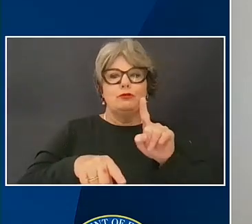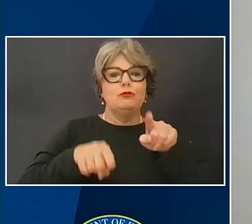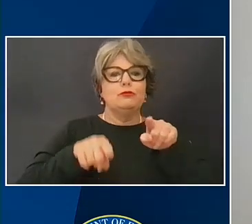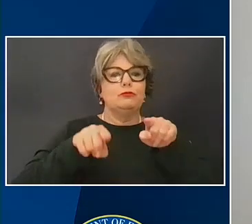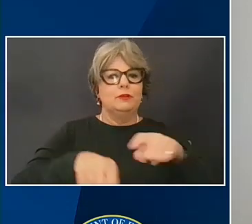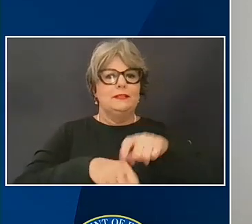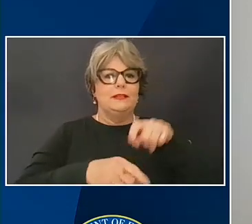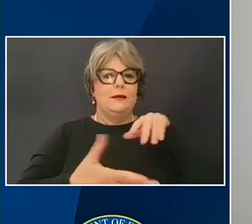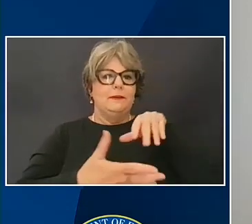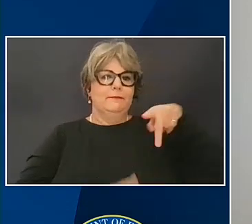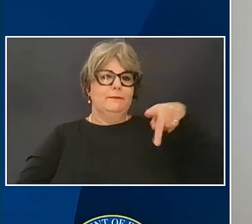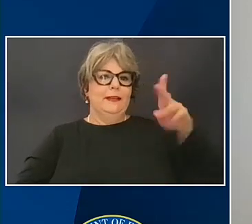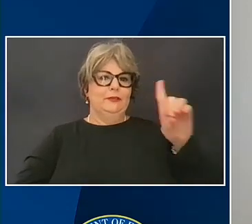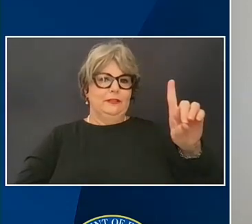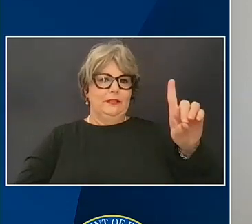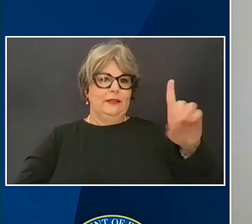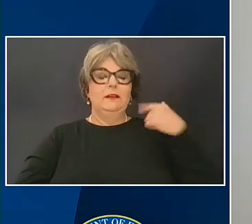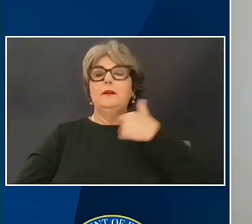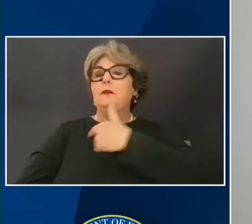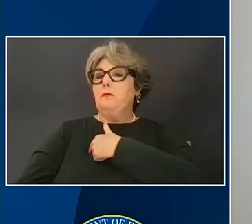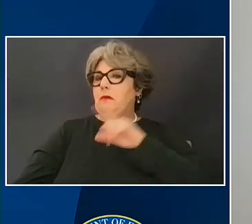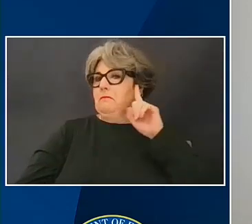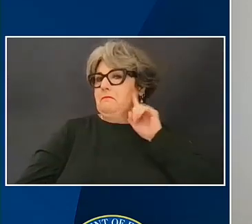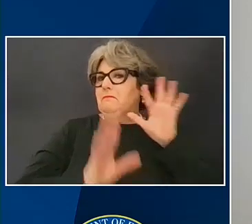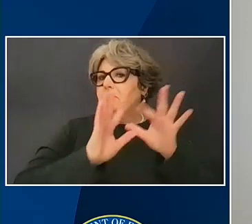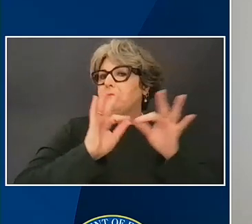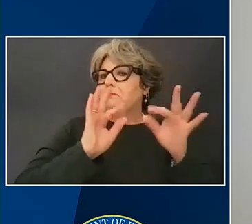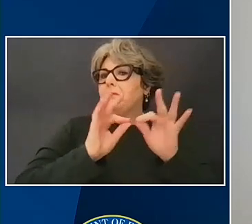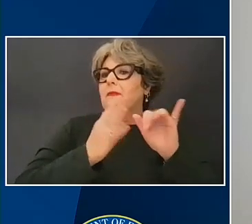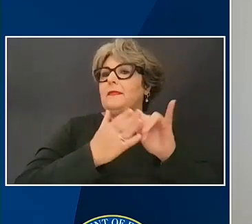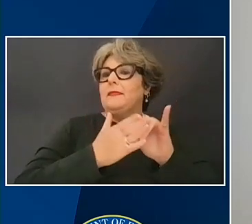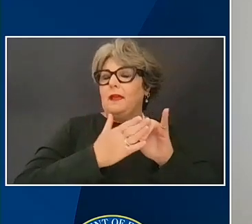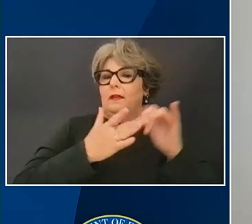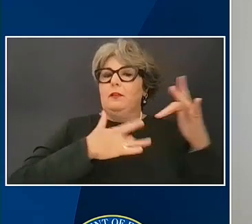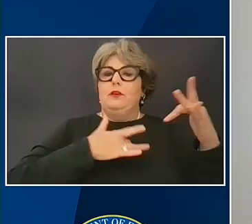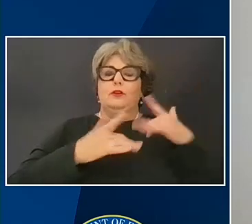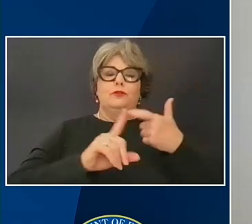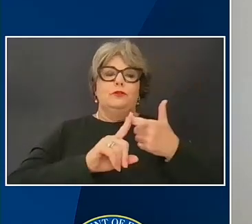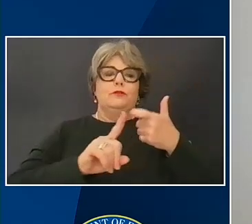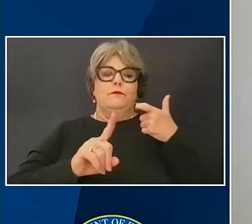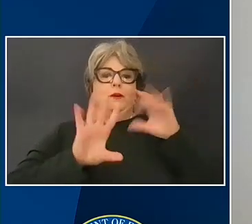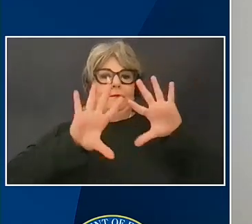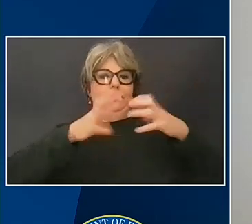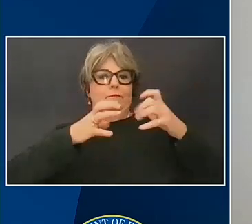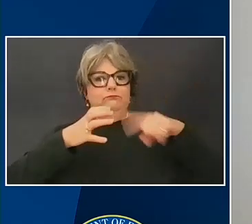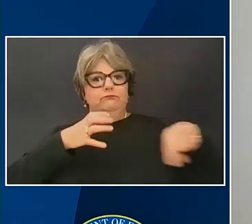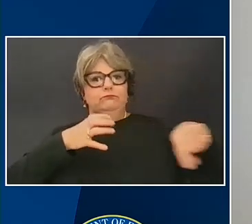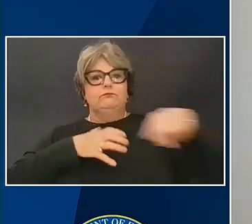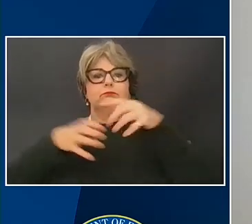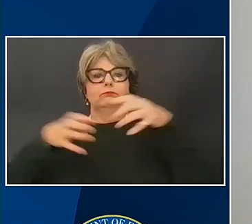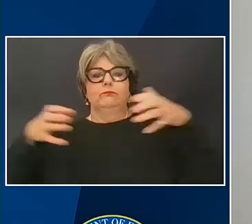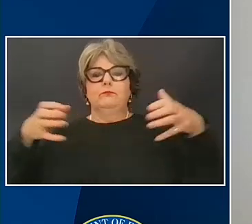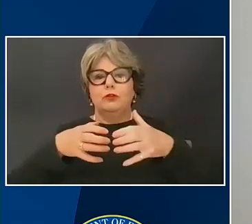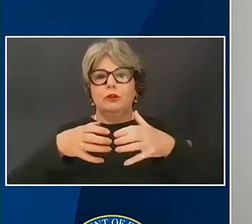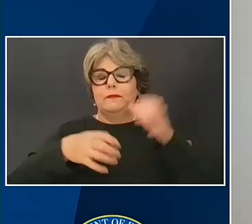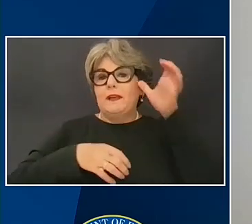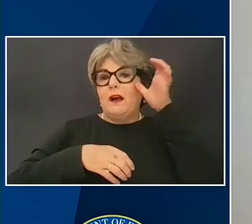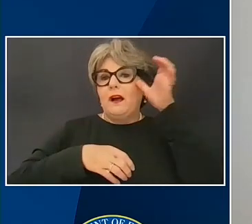We did hear the concern from the group that the concept of distance education,